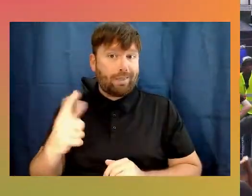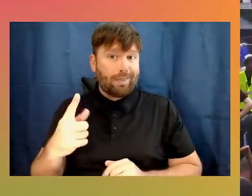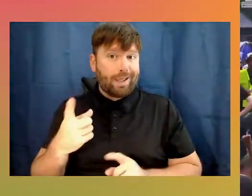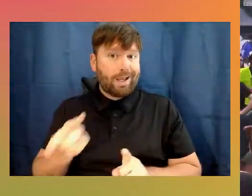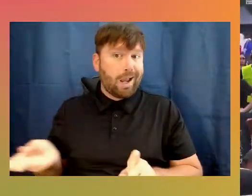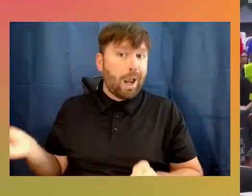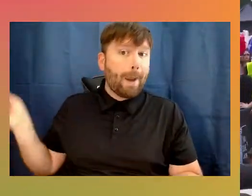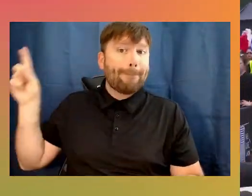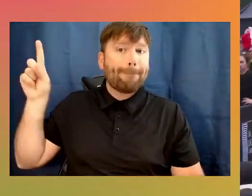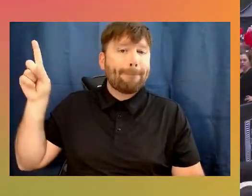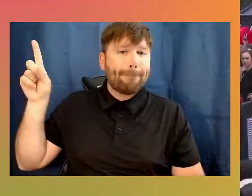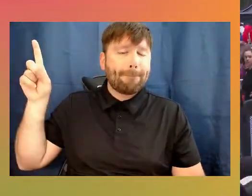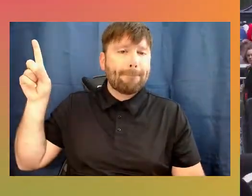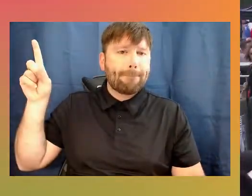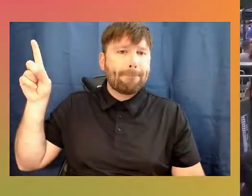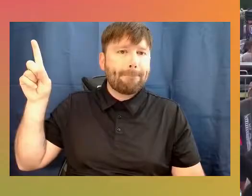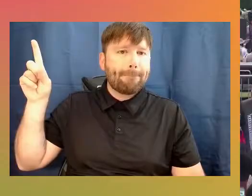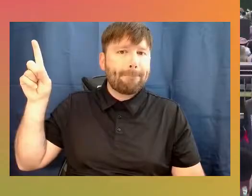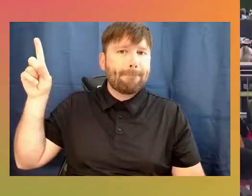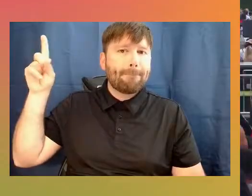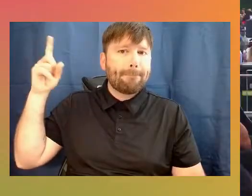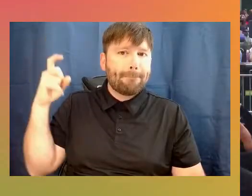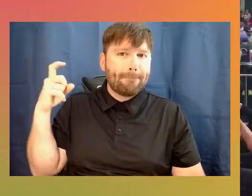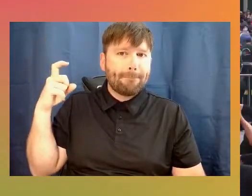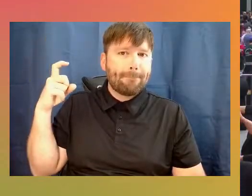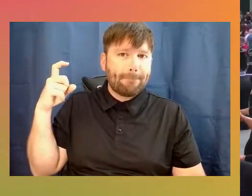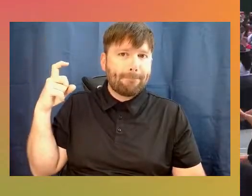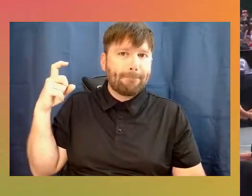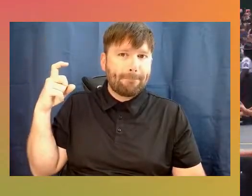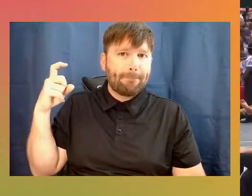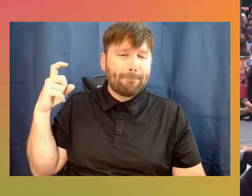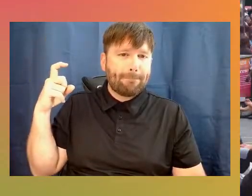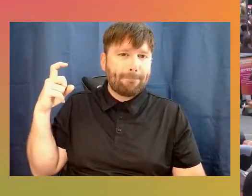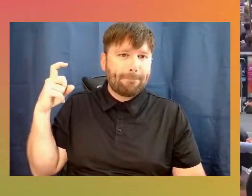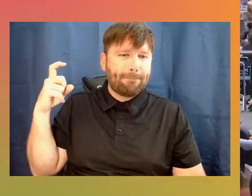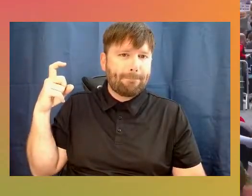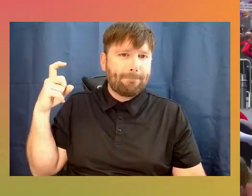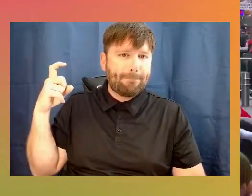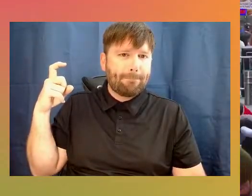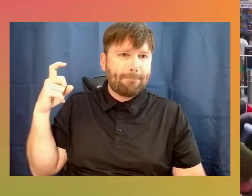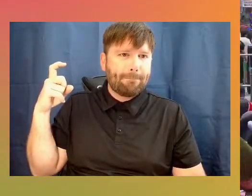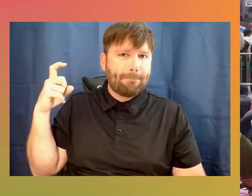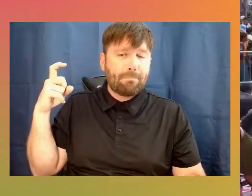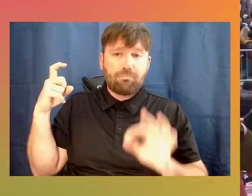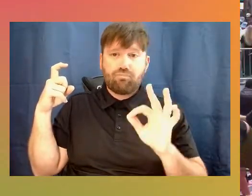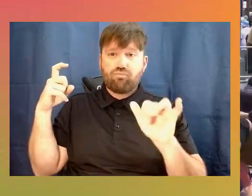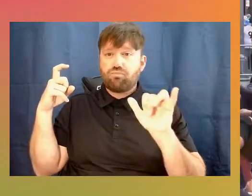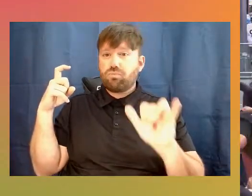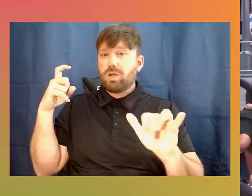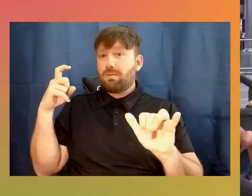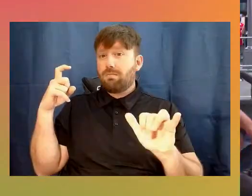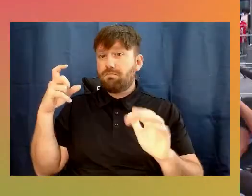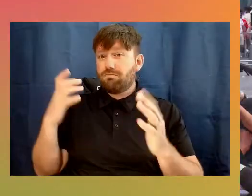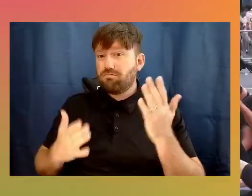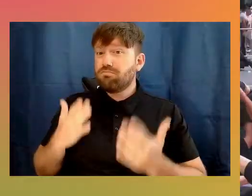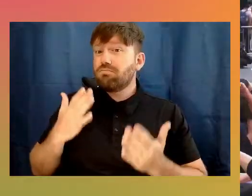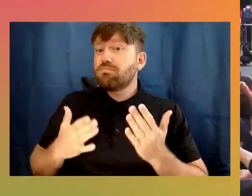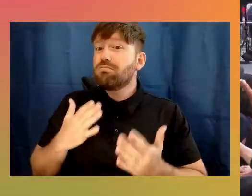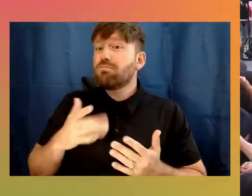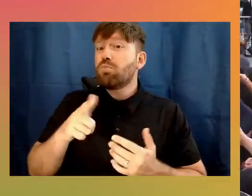MAT AND LISTEN CLOSELY. RIGHT LEG LIFTS UP AND BACK. THREE-LEGGED DOG.